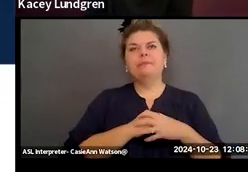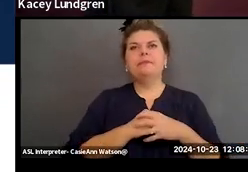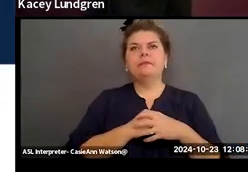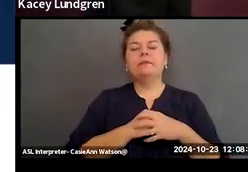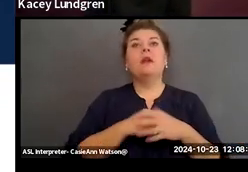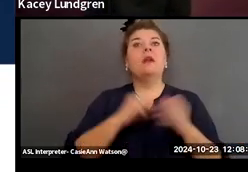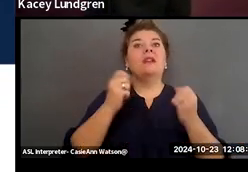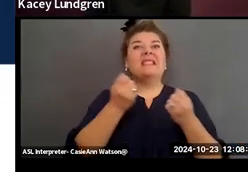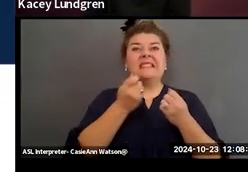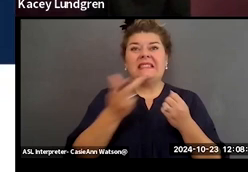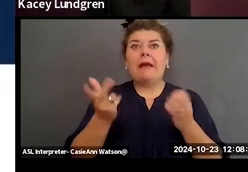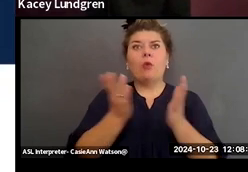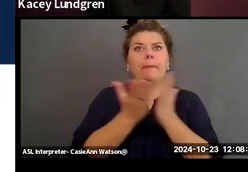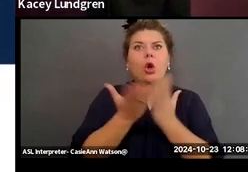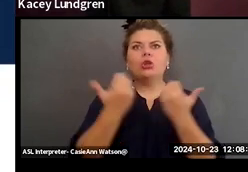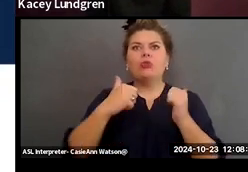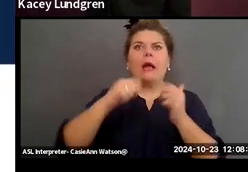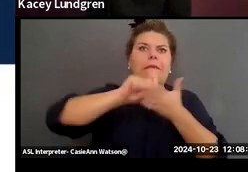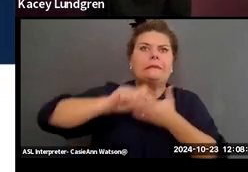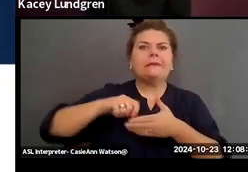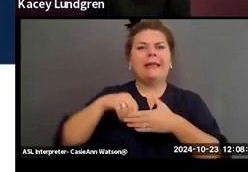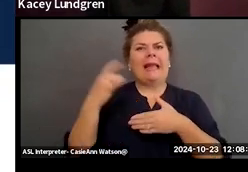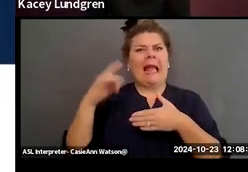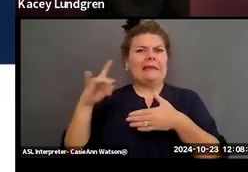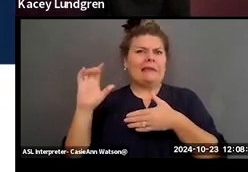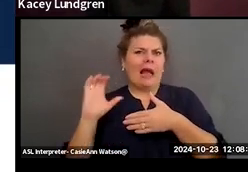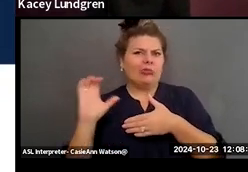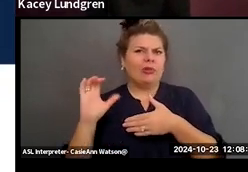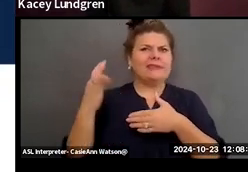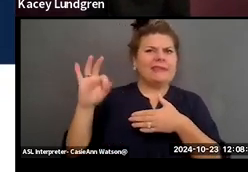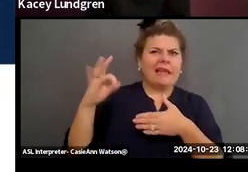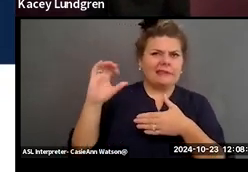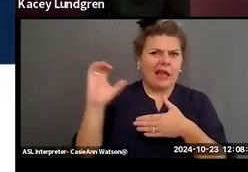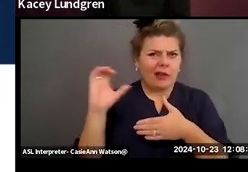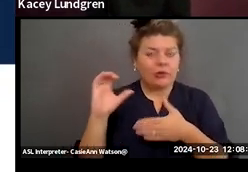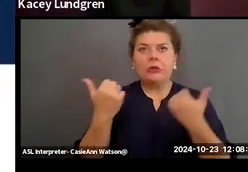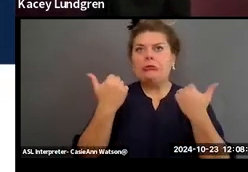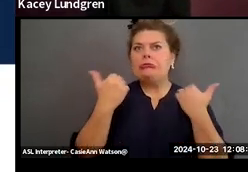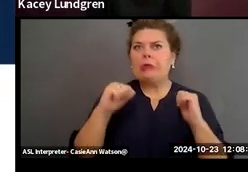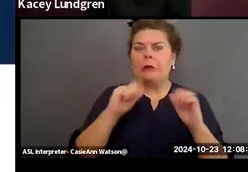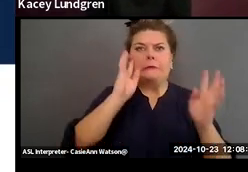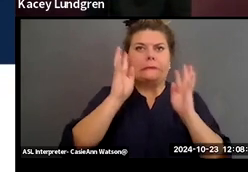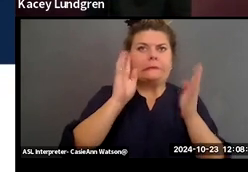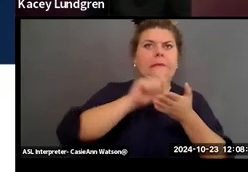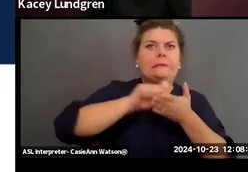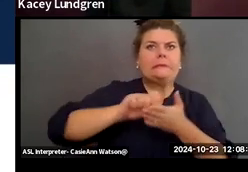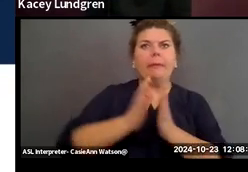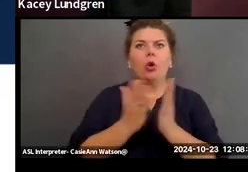So several books were attempted in the late 1800s and early 1900s. One of those authors even reached out